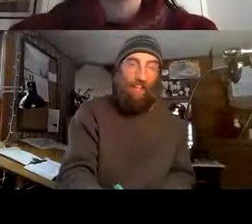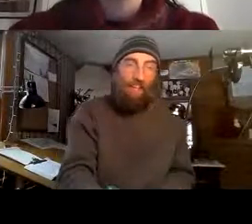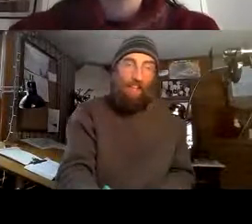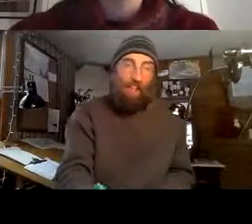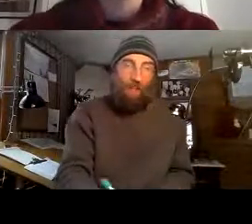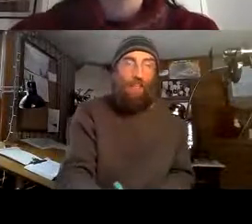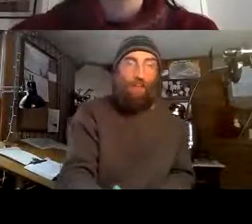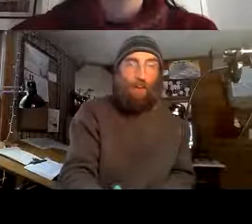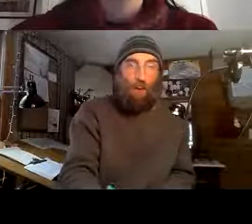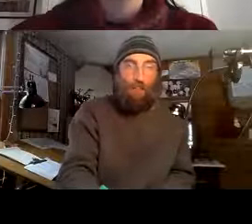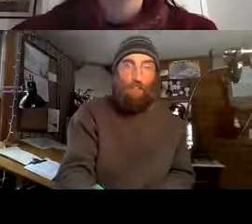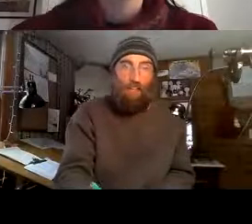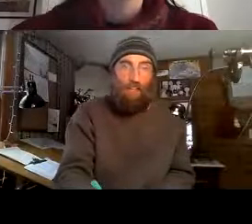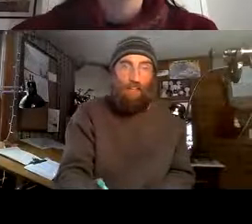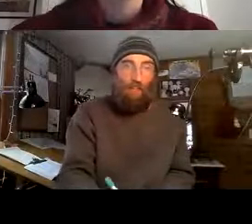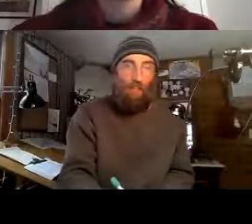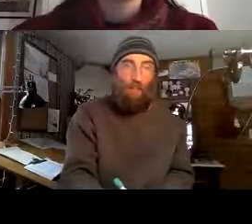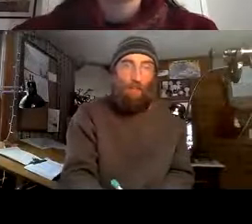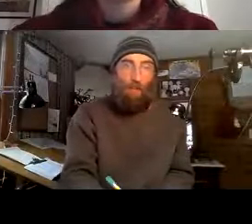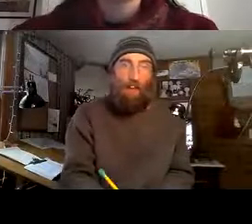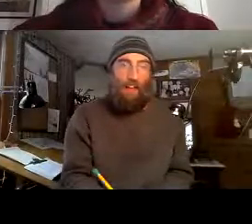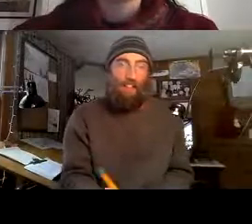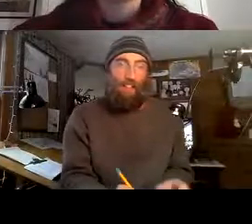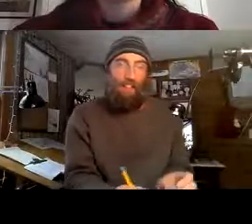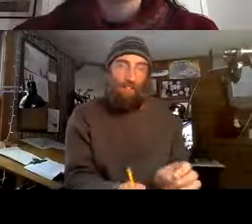that-- what I love about cartooning is, that with a couple lines I could sort